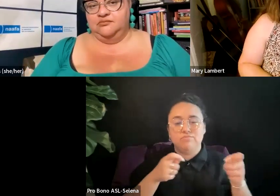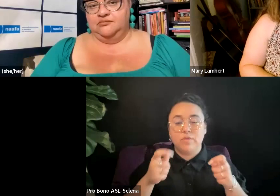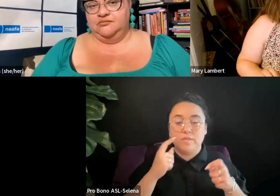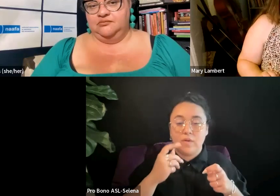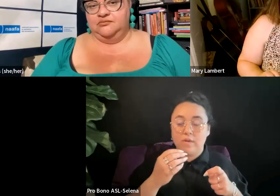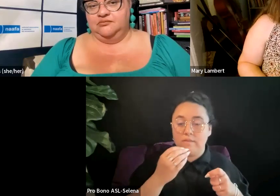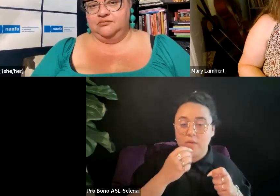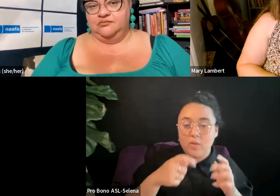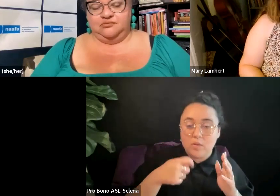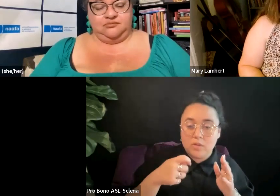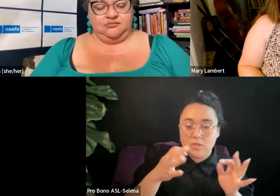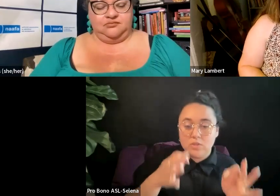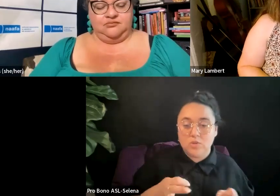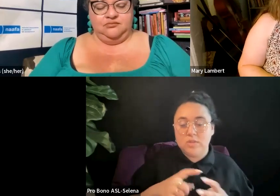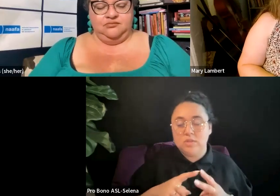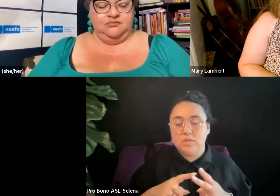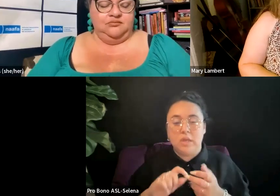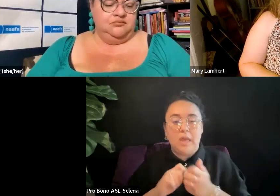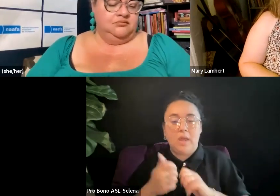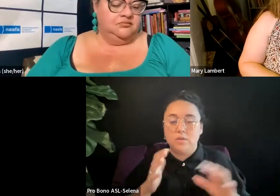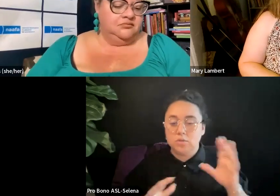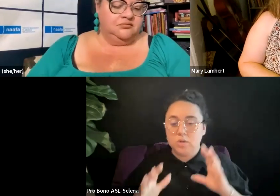for the way they're dressing, for what they're doing, that I think